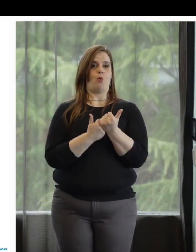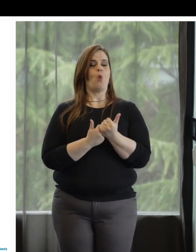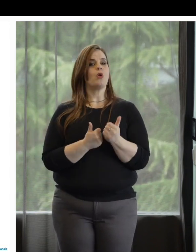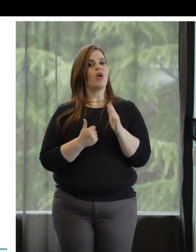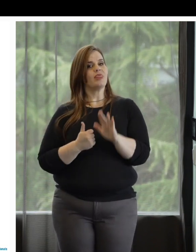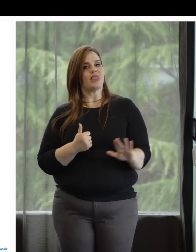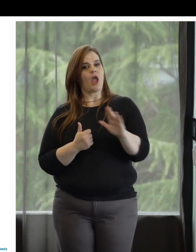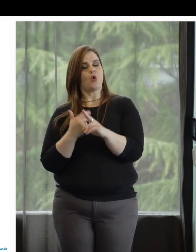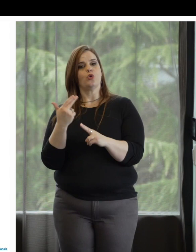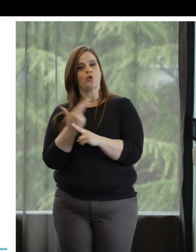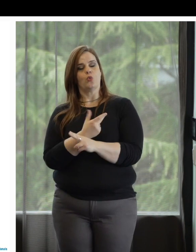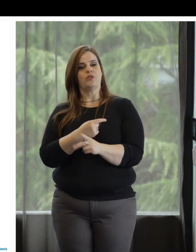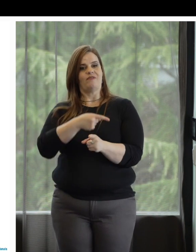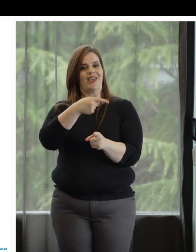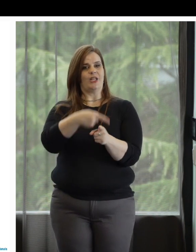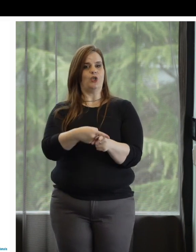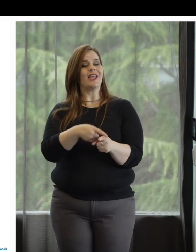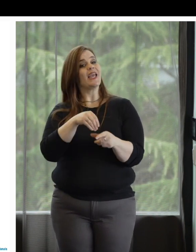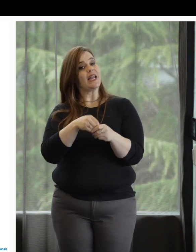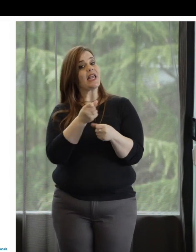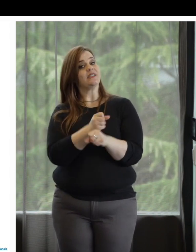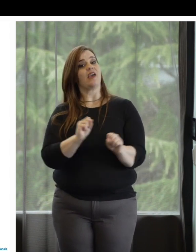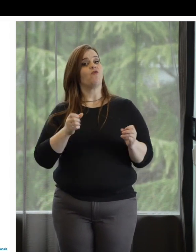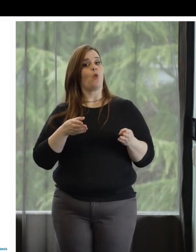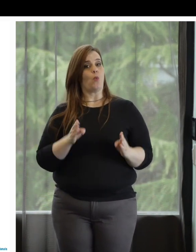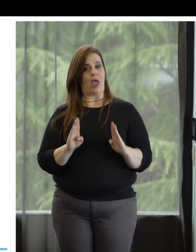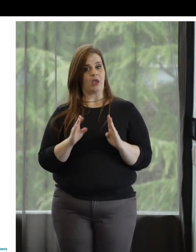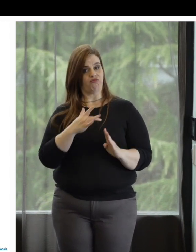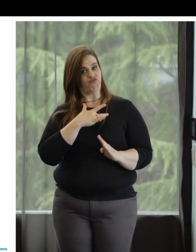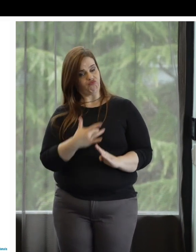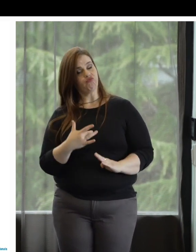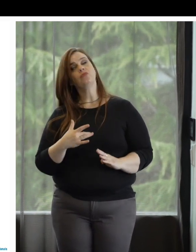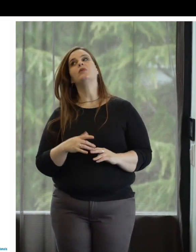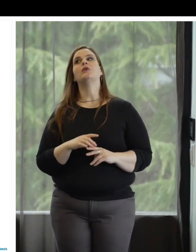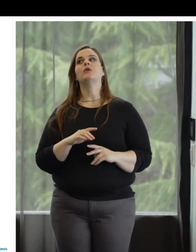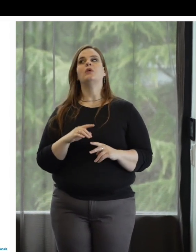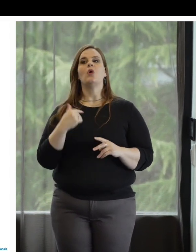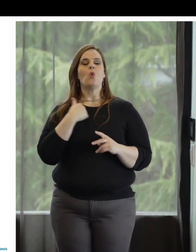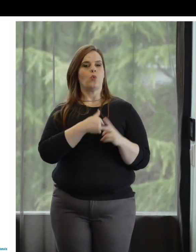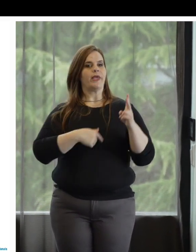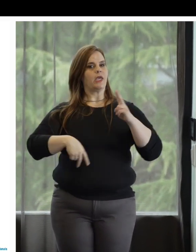intersections in a safe manner. We looked -- we